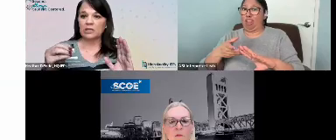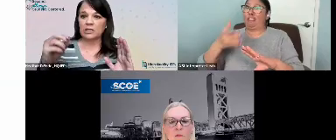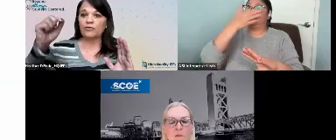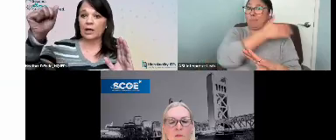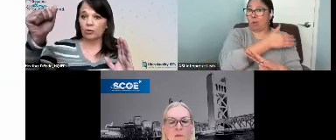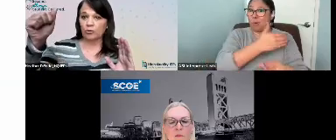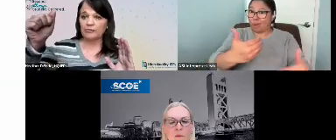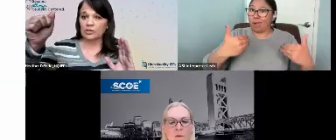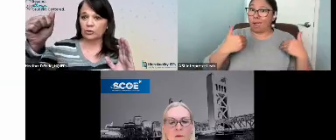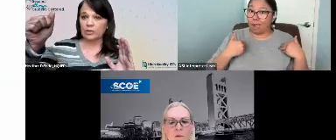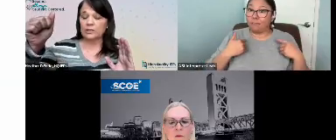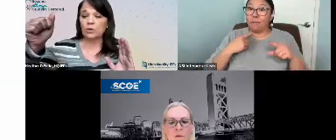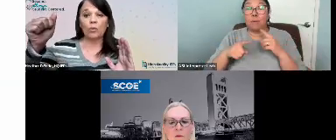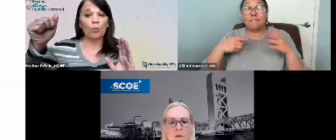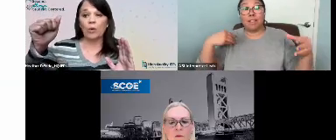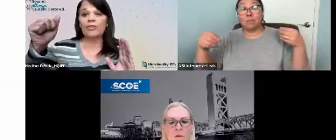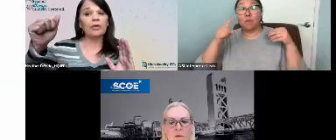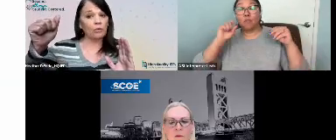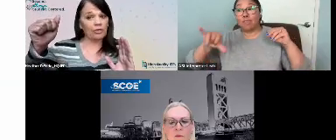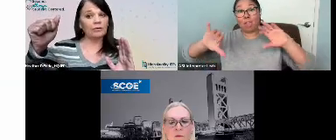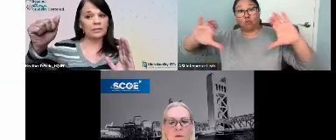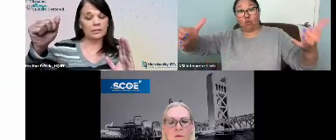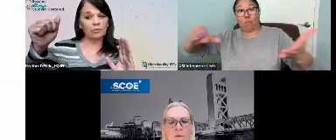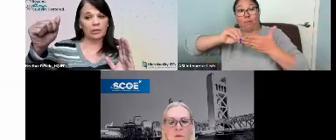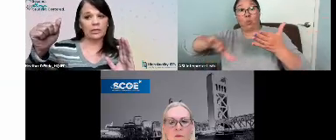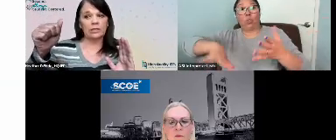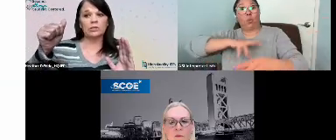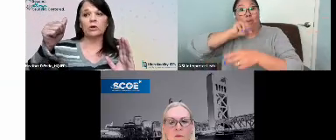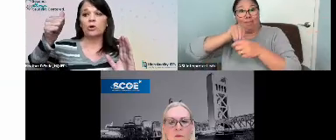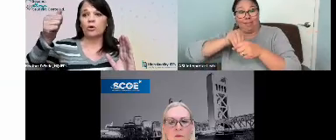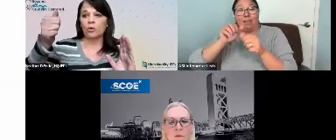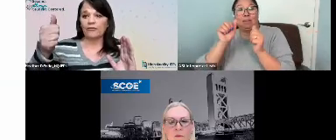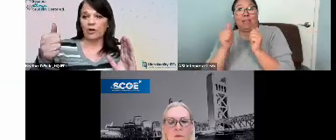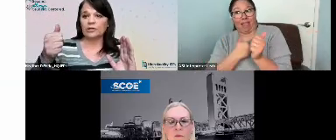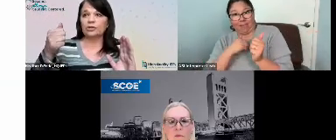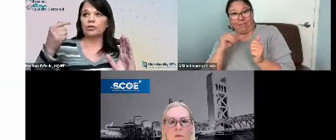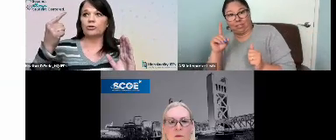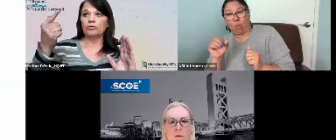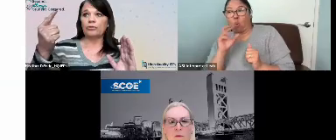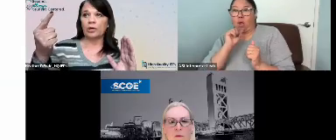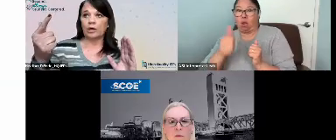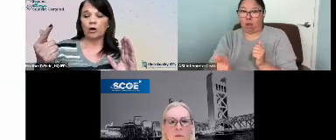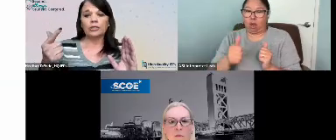flexibilities for that group of students with and without disabilities who are foster youth,